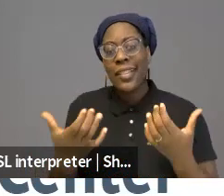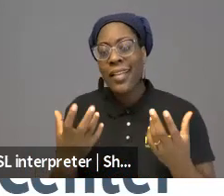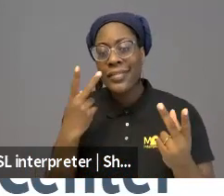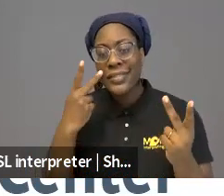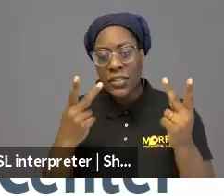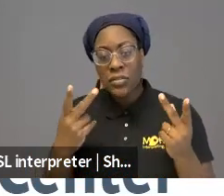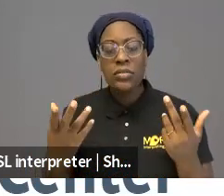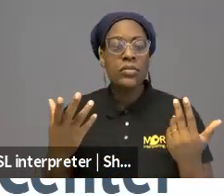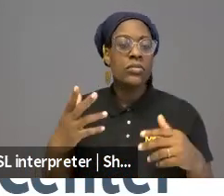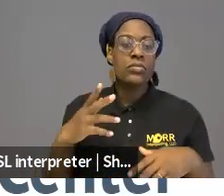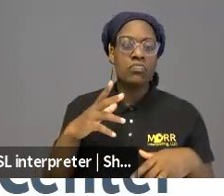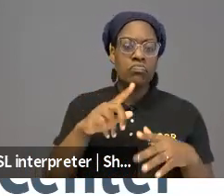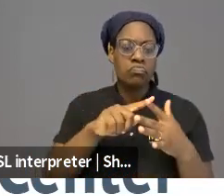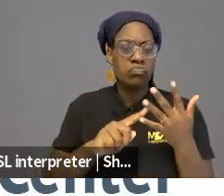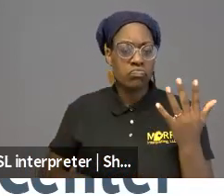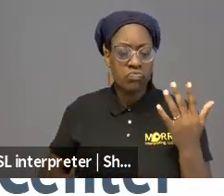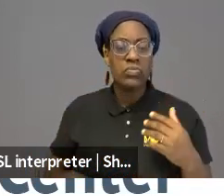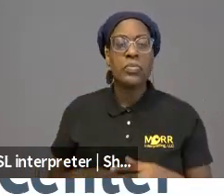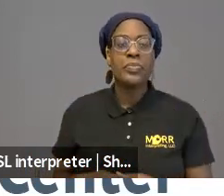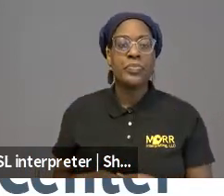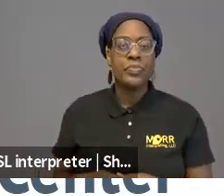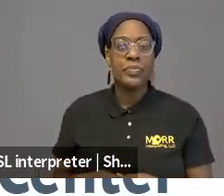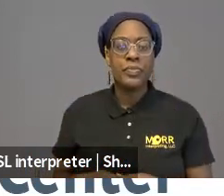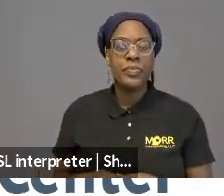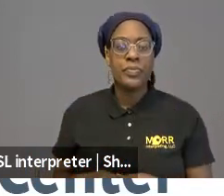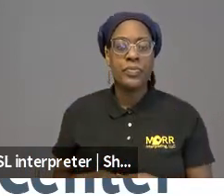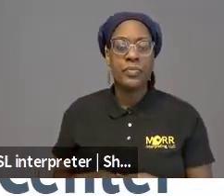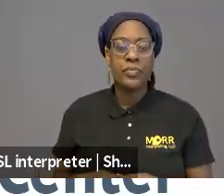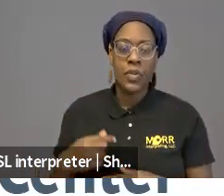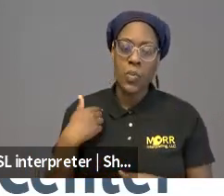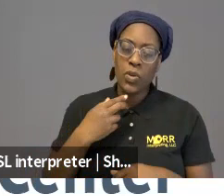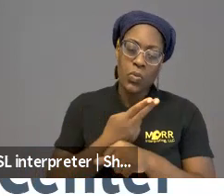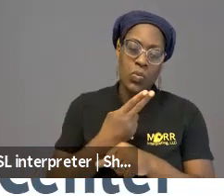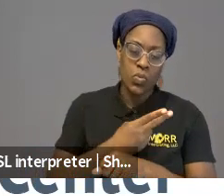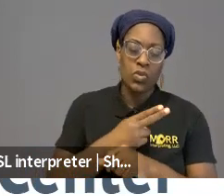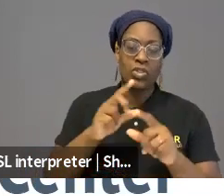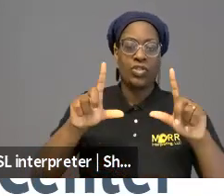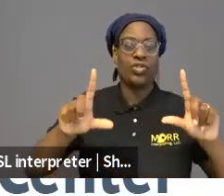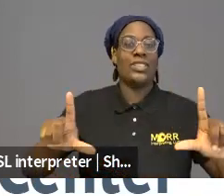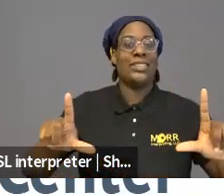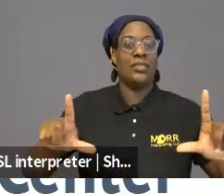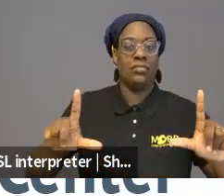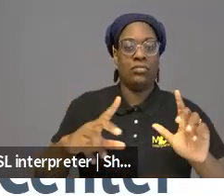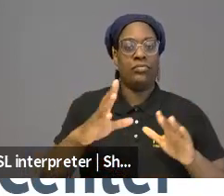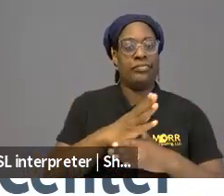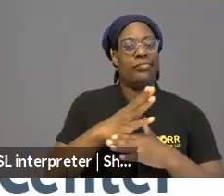and online asynchronously using screencasting. We also offer tutor-led workshops, class visits,